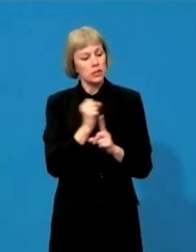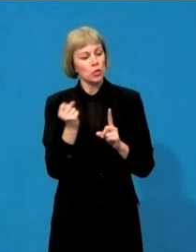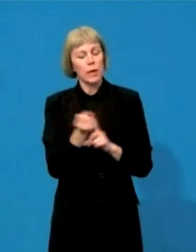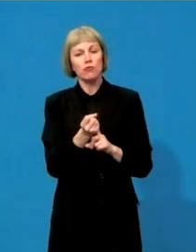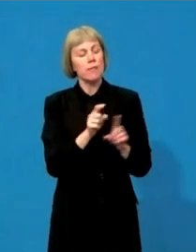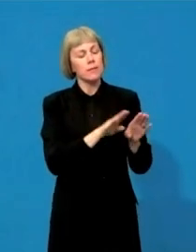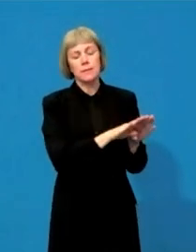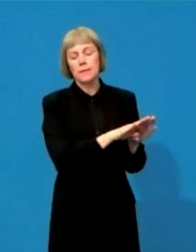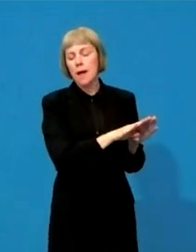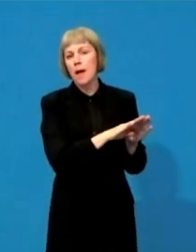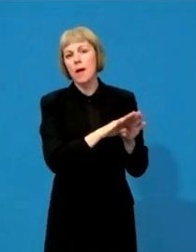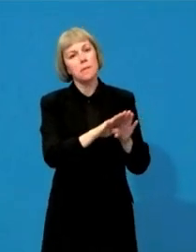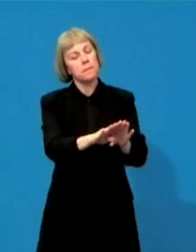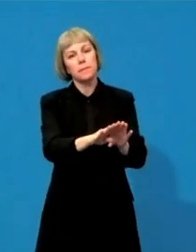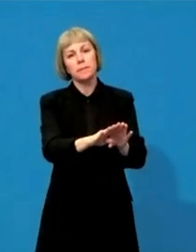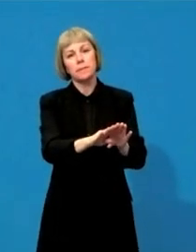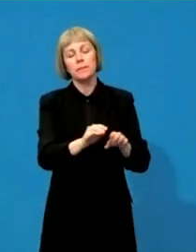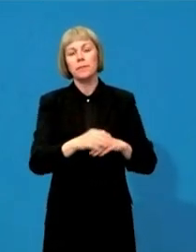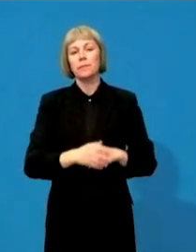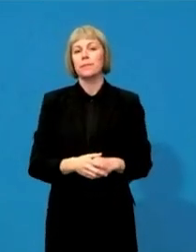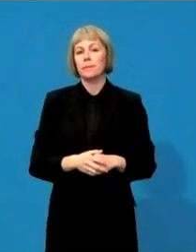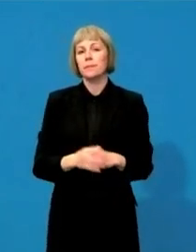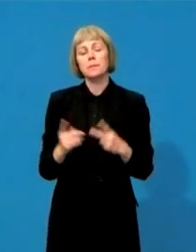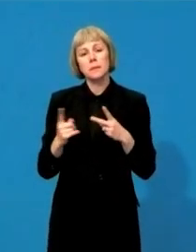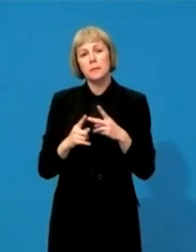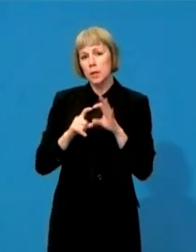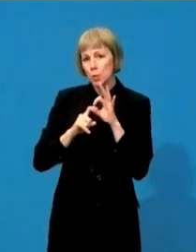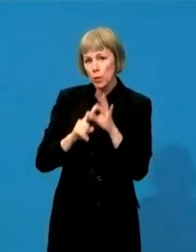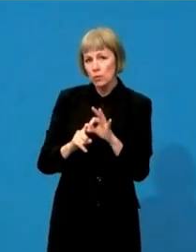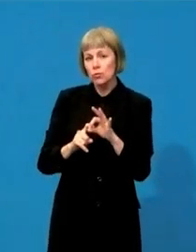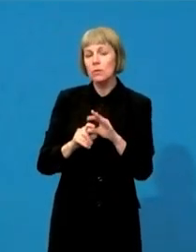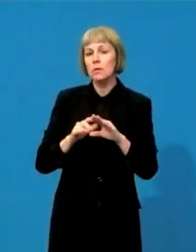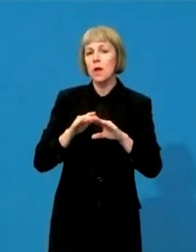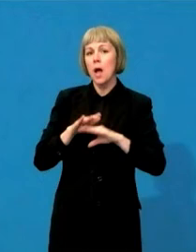My second question is about the Stolen Generation and the impact of that.